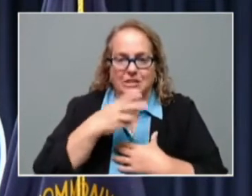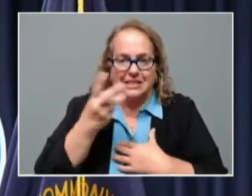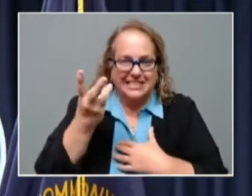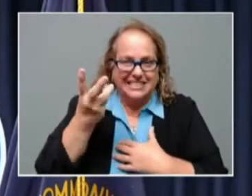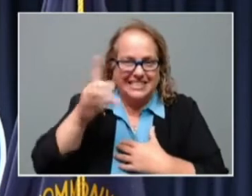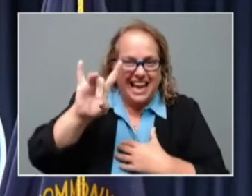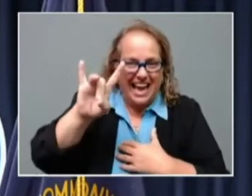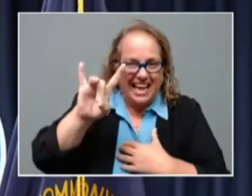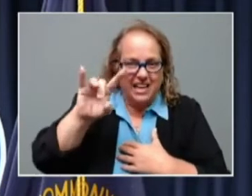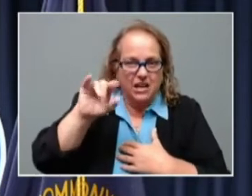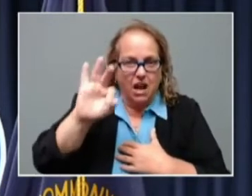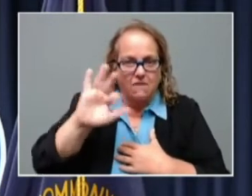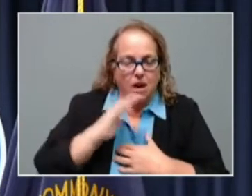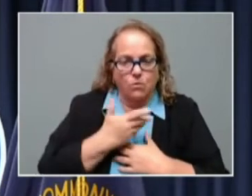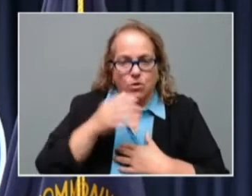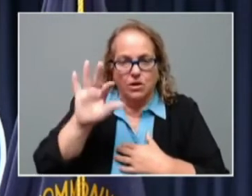reporting critical staffing shortages.